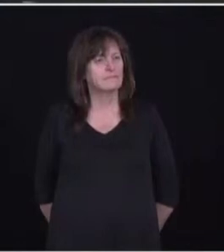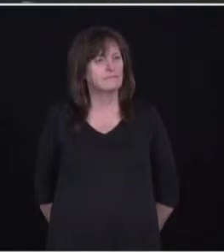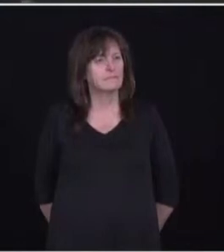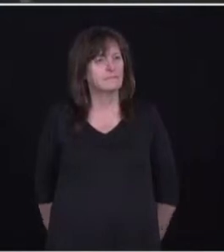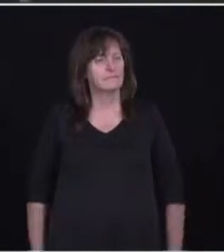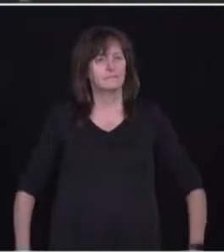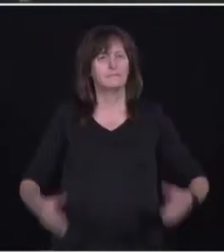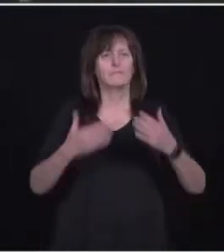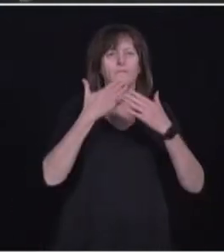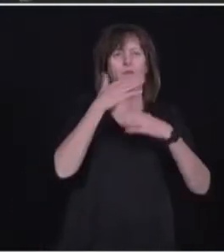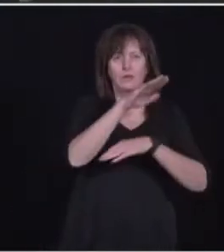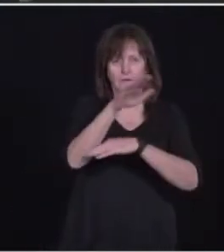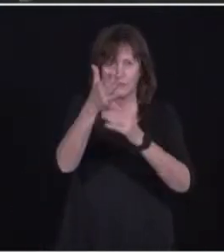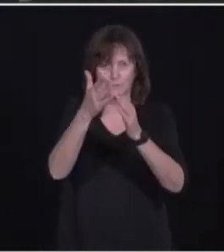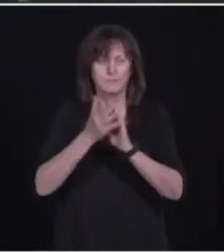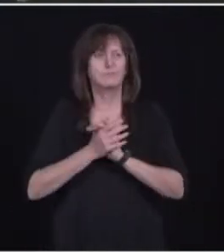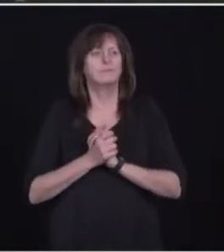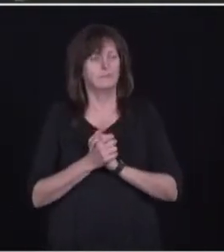Well, good afternoon everyone.